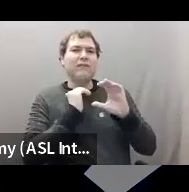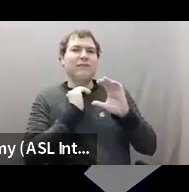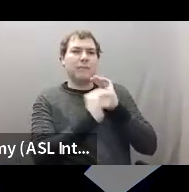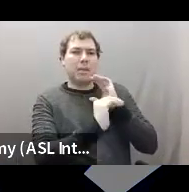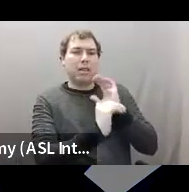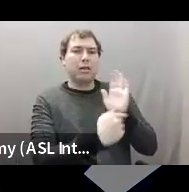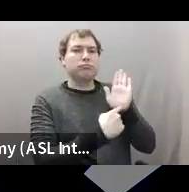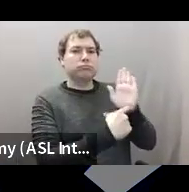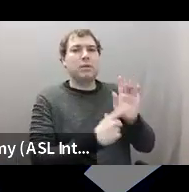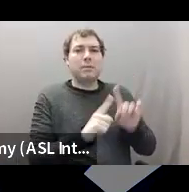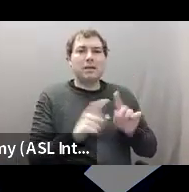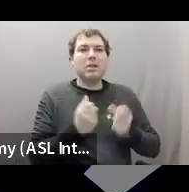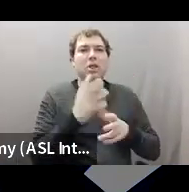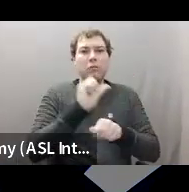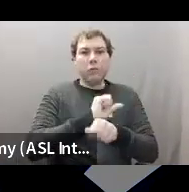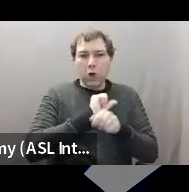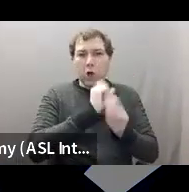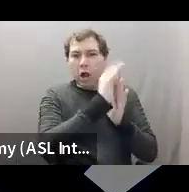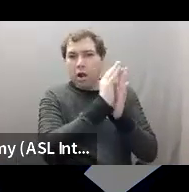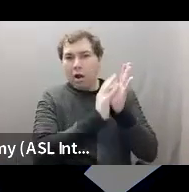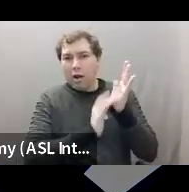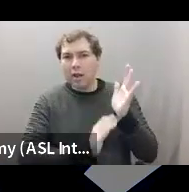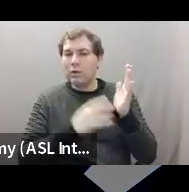Cassidy Thorne: but put a lot of work into it, and loving how it came out.